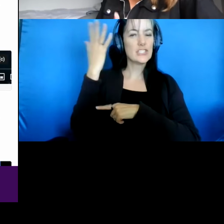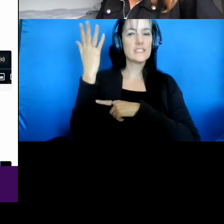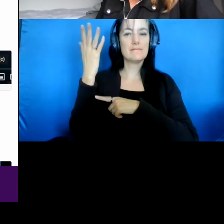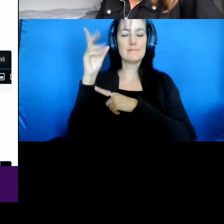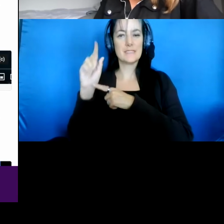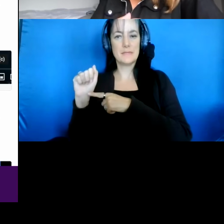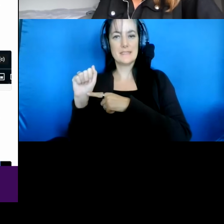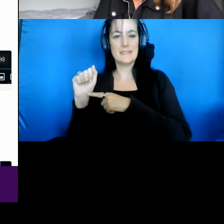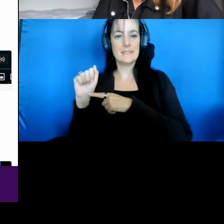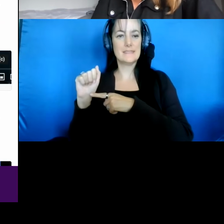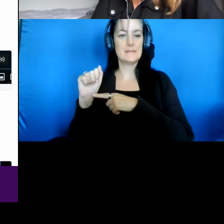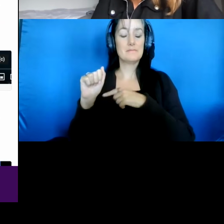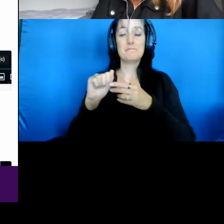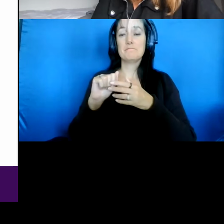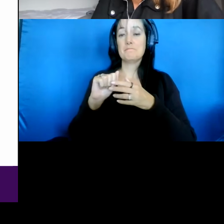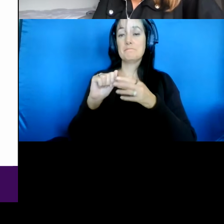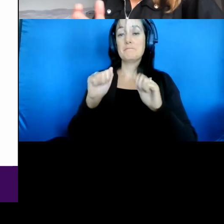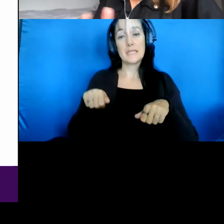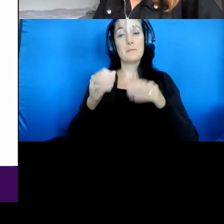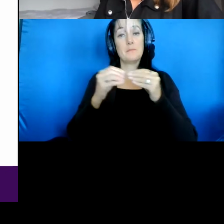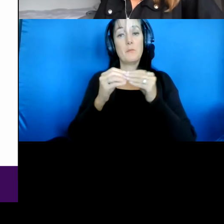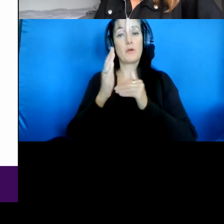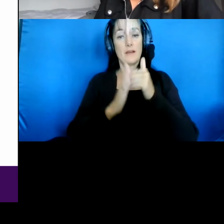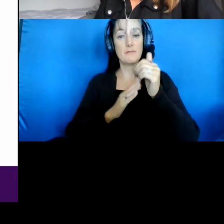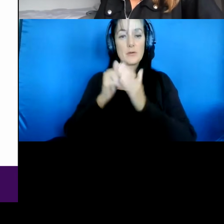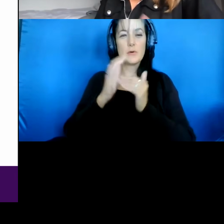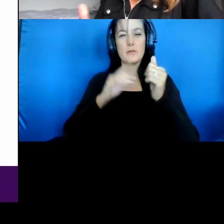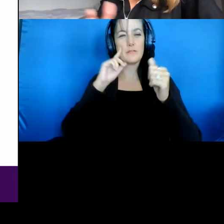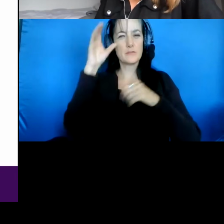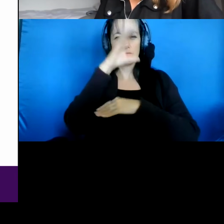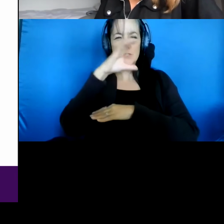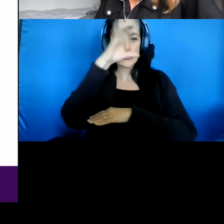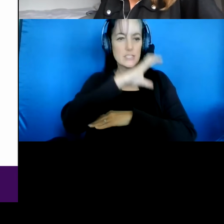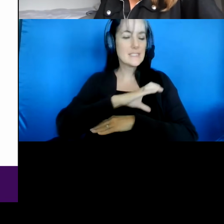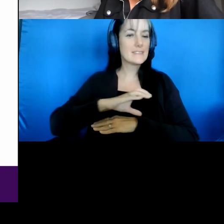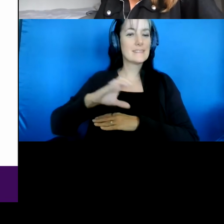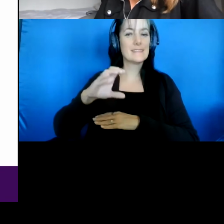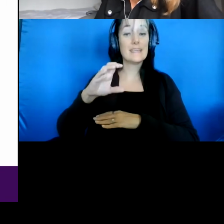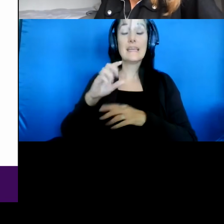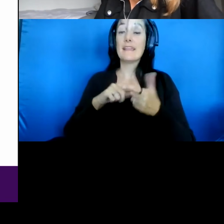and browsing images. Again, we have large images. So people who are comfortable with